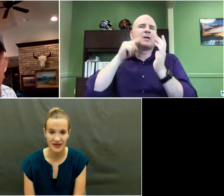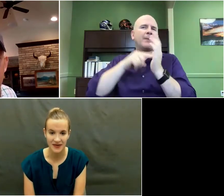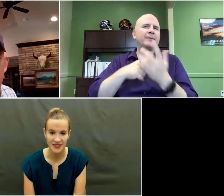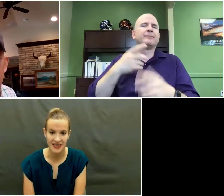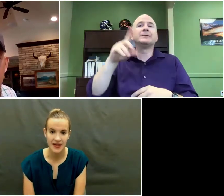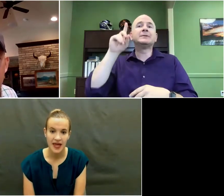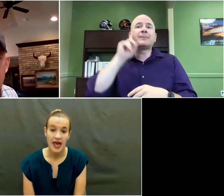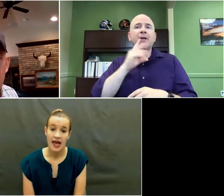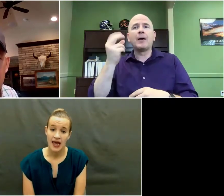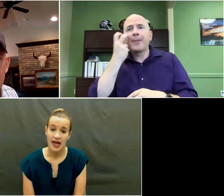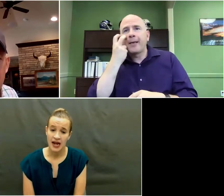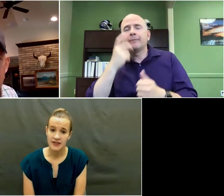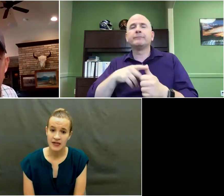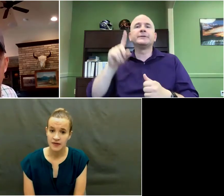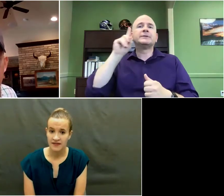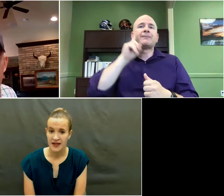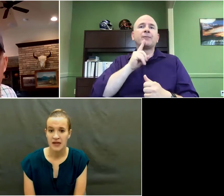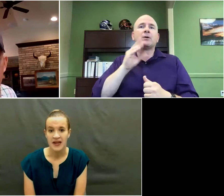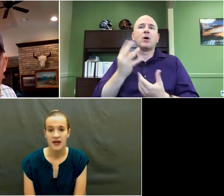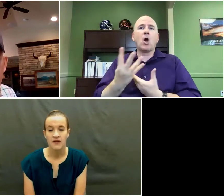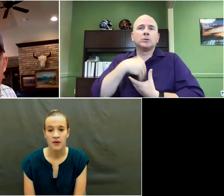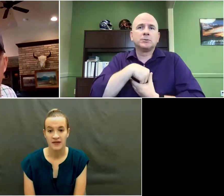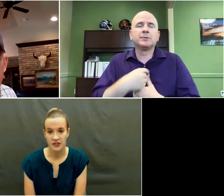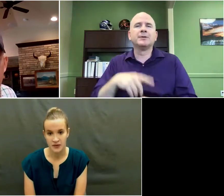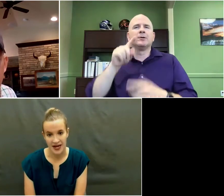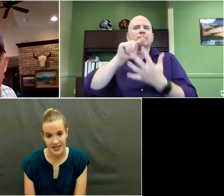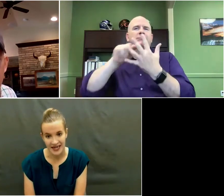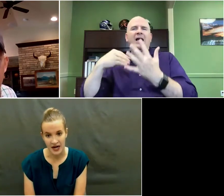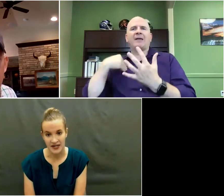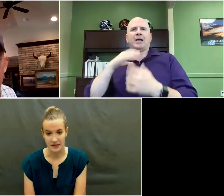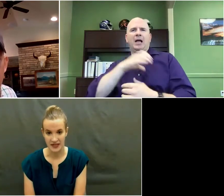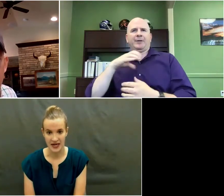University. And I was also involved in a committee for individuals who had a secondary disability,